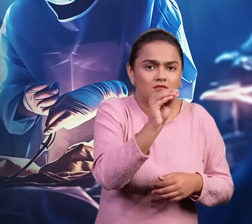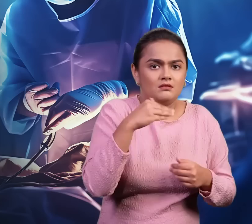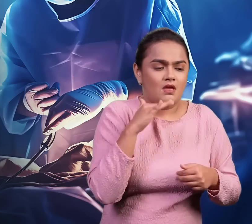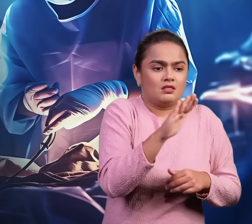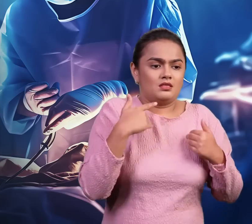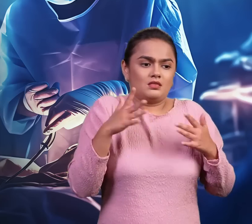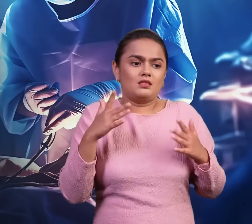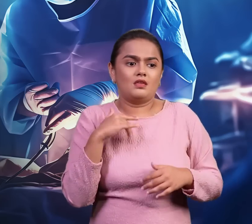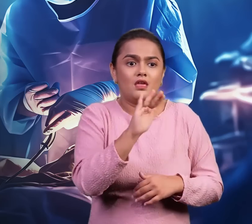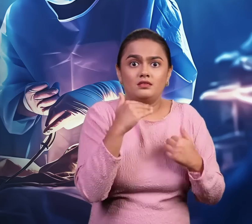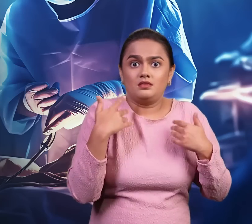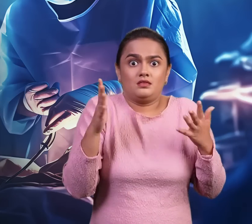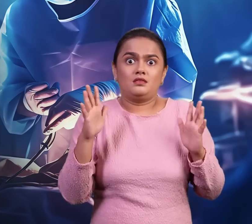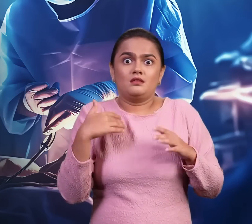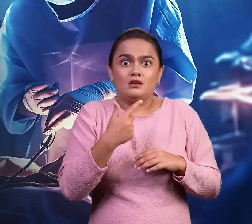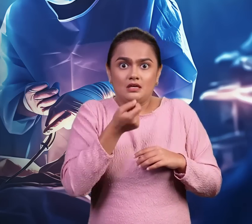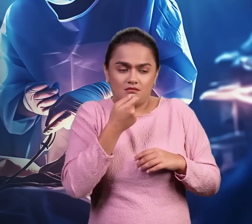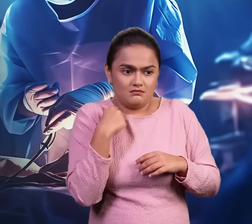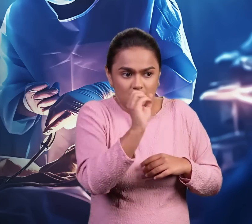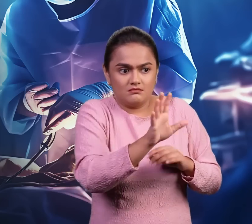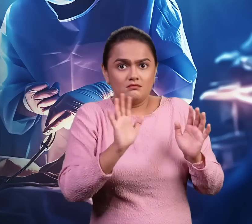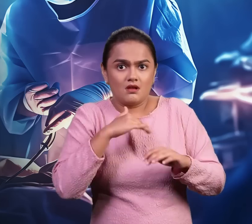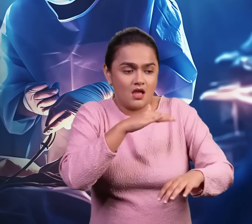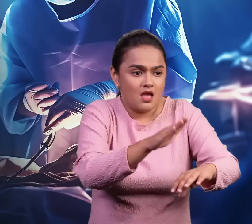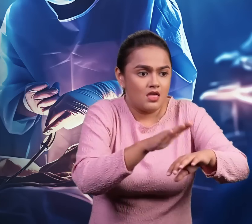Doctors cannot refuse medications or treatment for an HIV-positive.